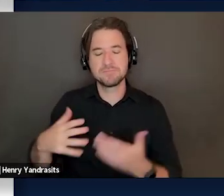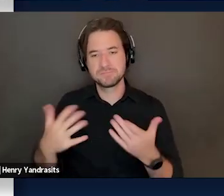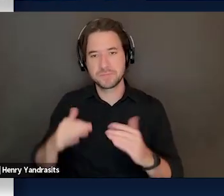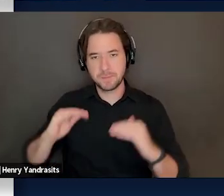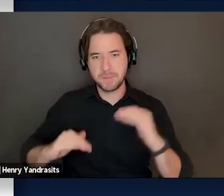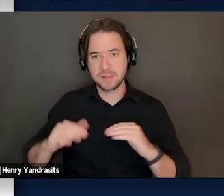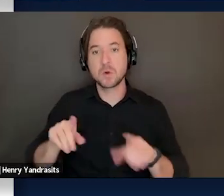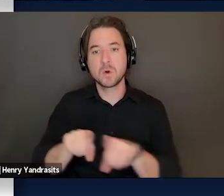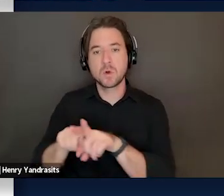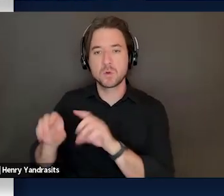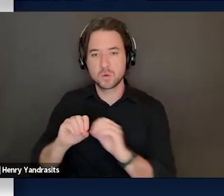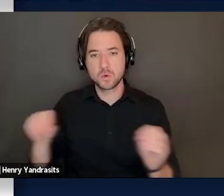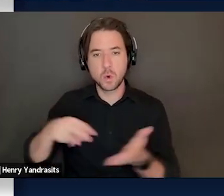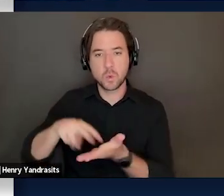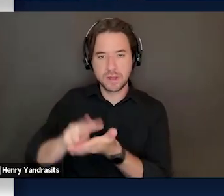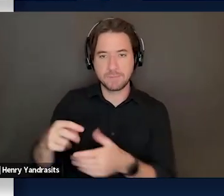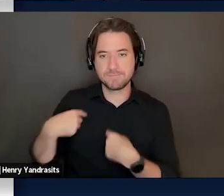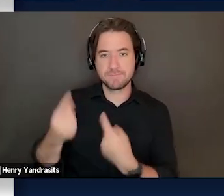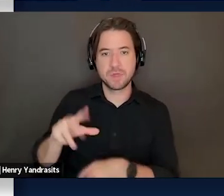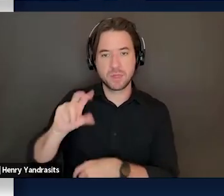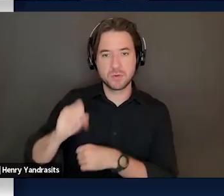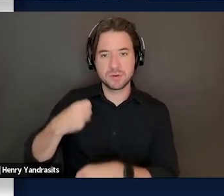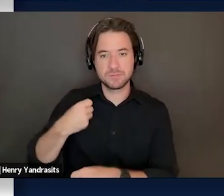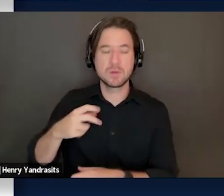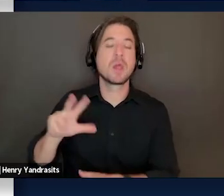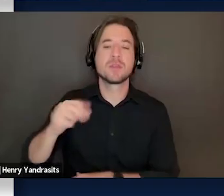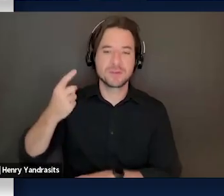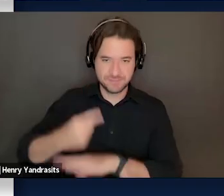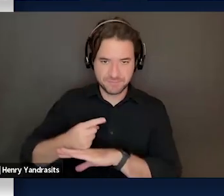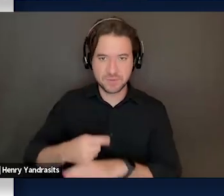And then for our study procedure, for this part, we conducted semi-structured interviews with adults.